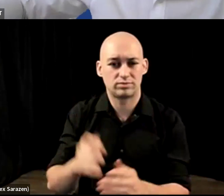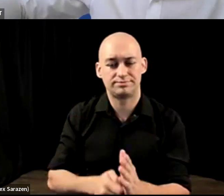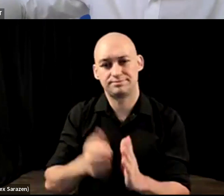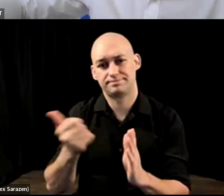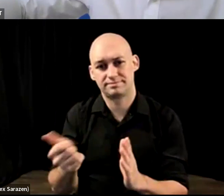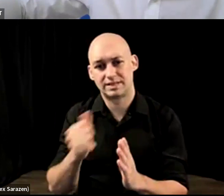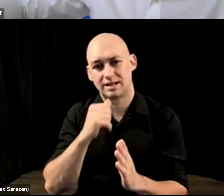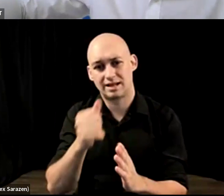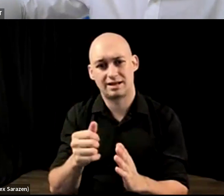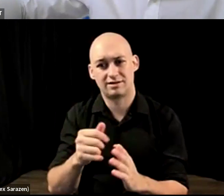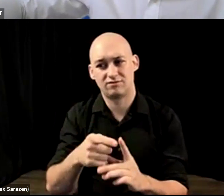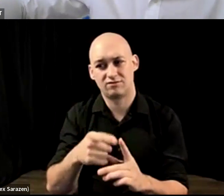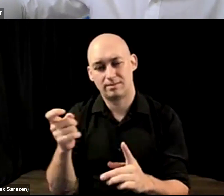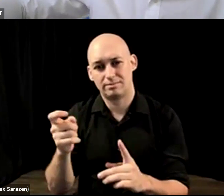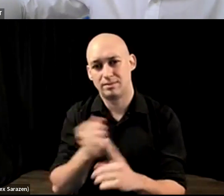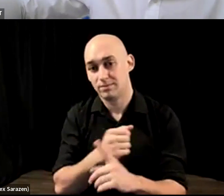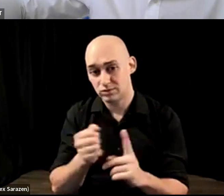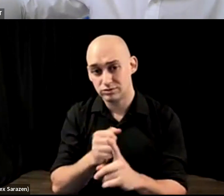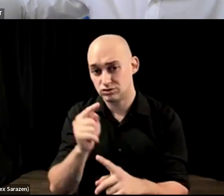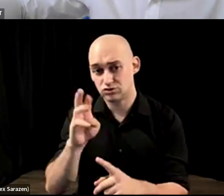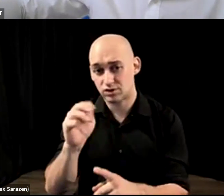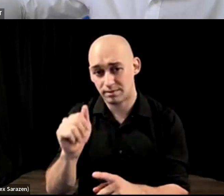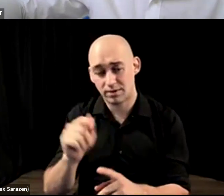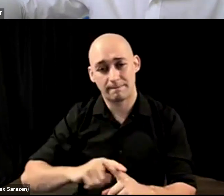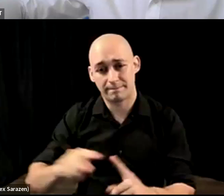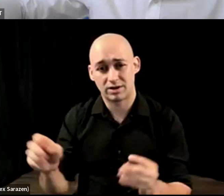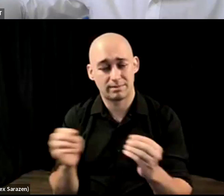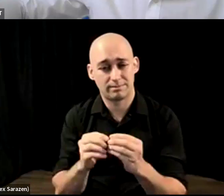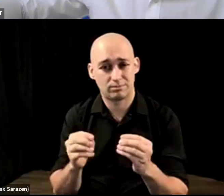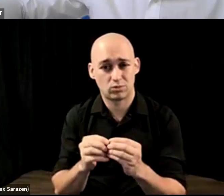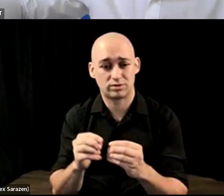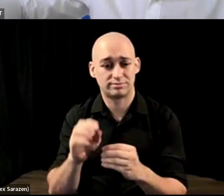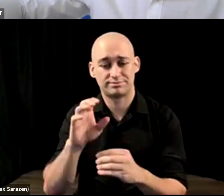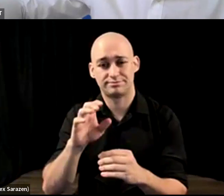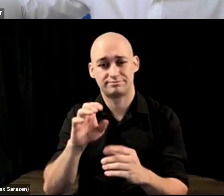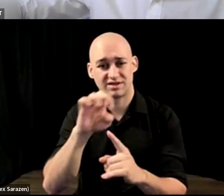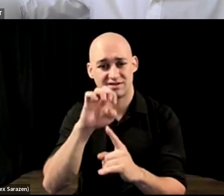from trauma and abuse, but as we have more and more climate related national disasters